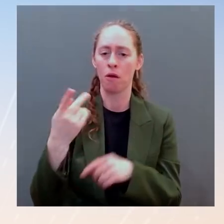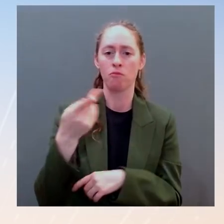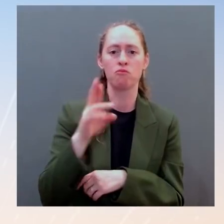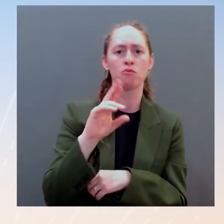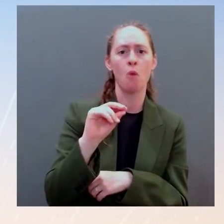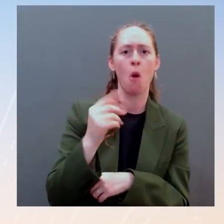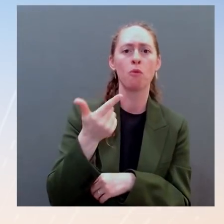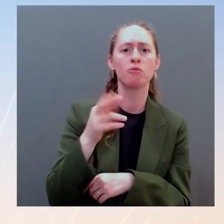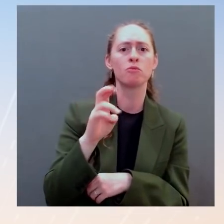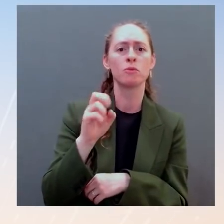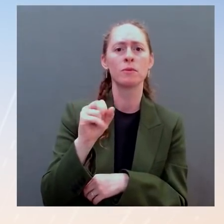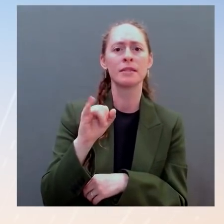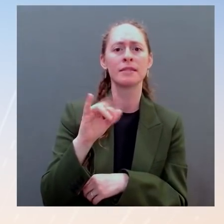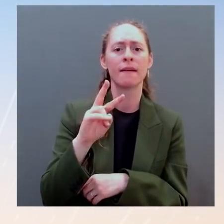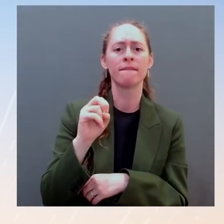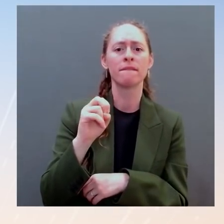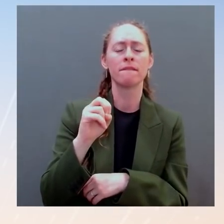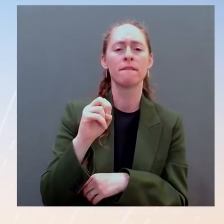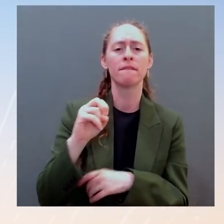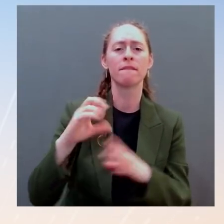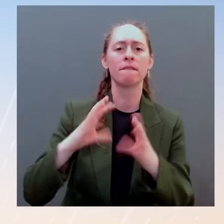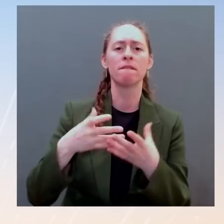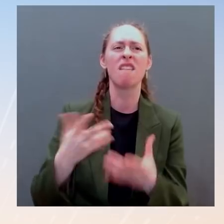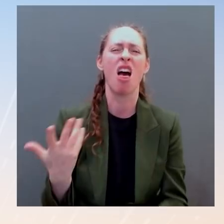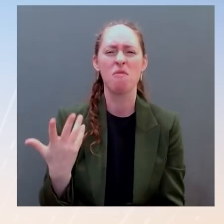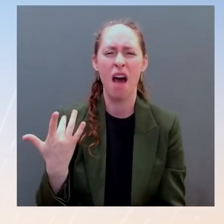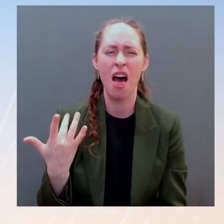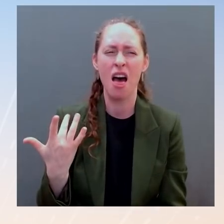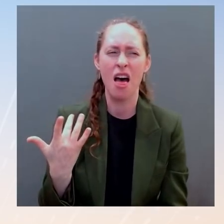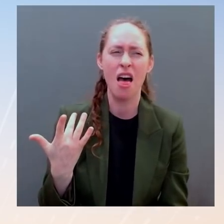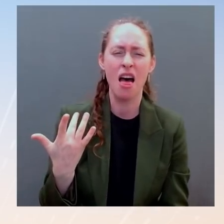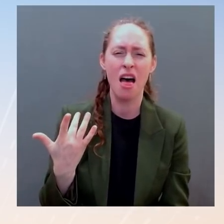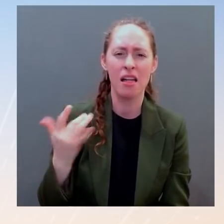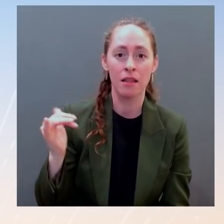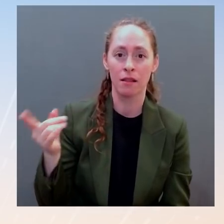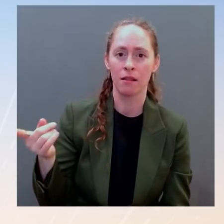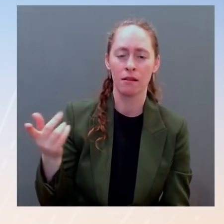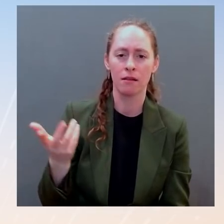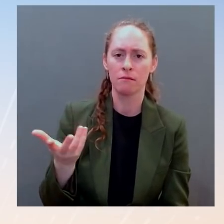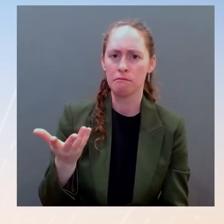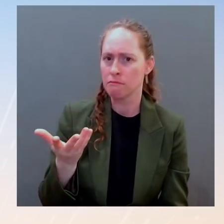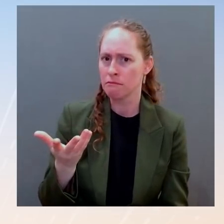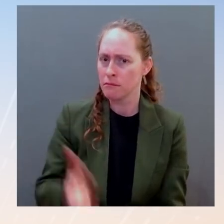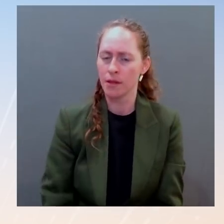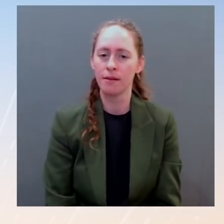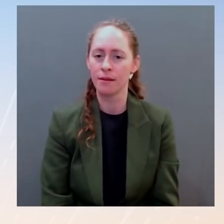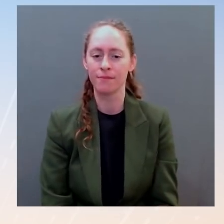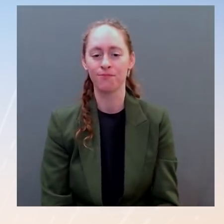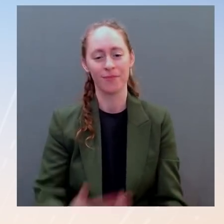I can't speak a lot about politics from here. So I would point you to the DNC, and I would point you to Congressman Schrader's office. The Press: Second question for you: